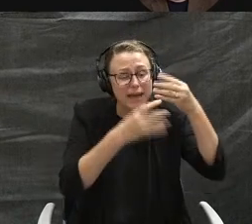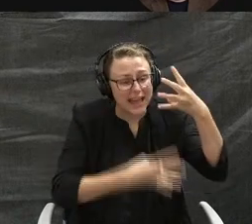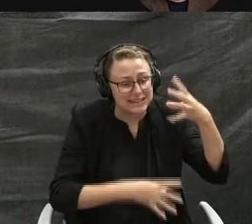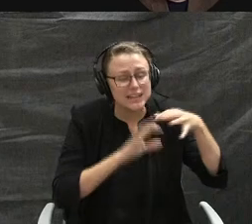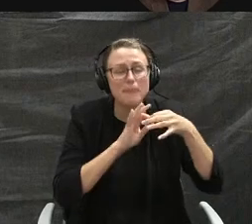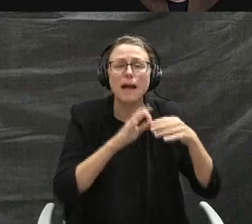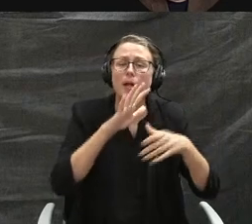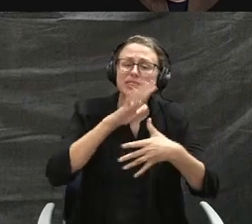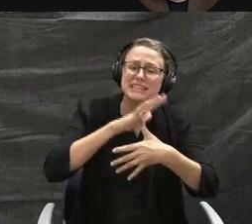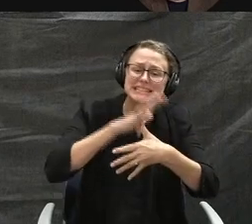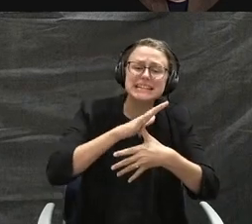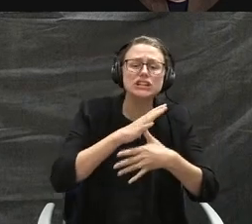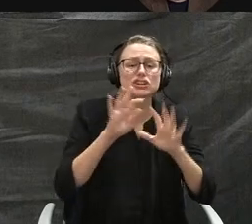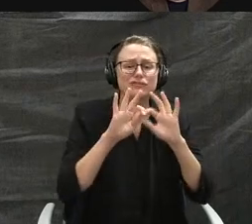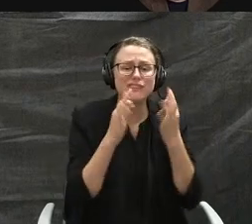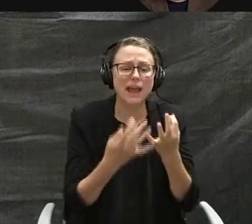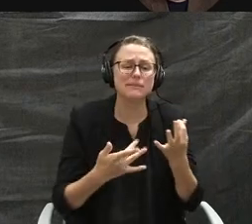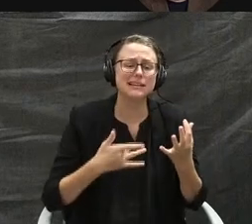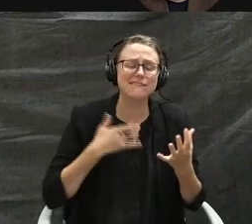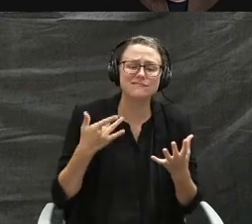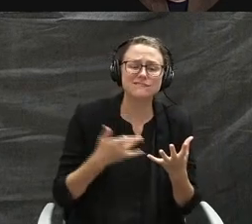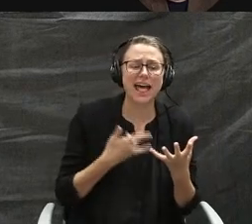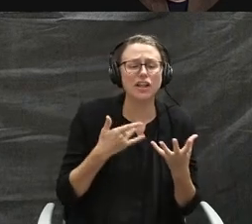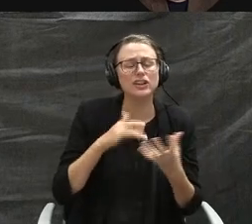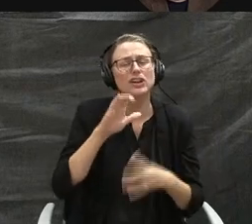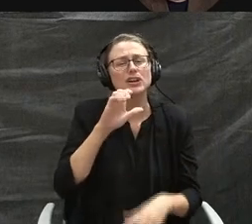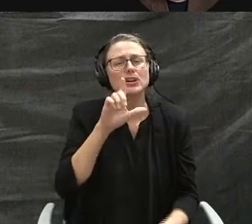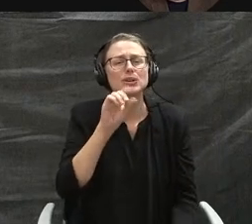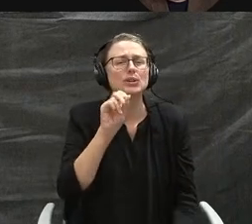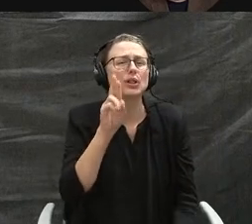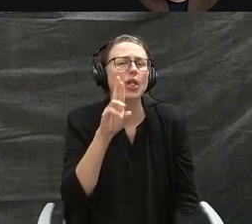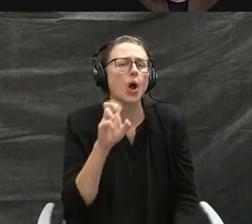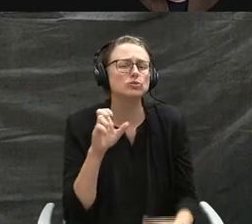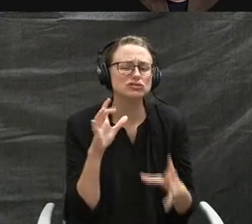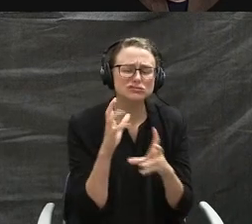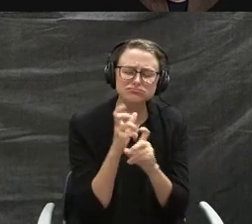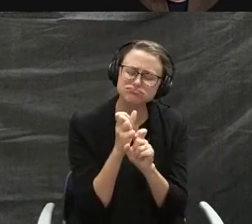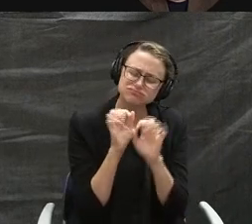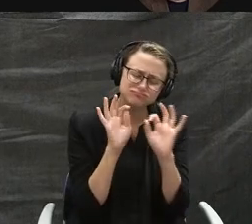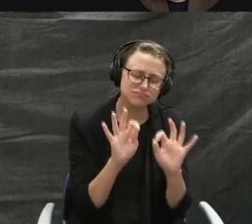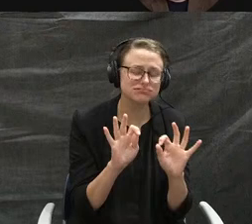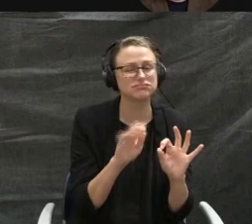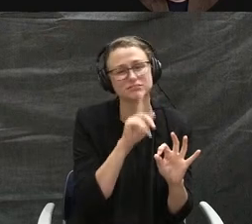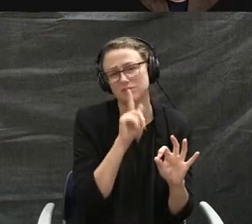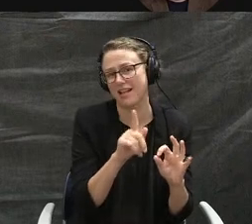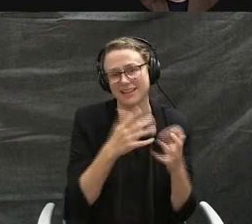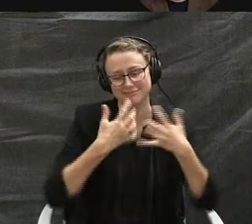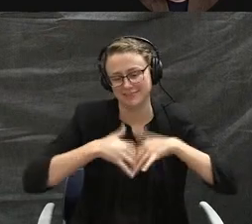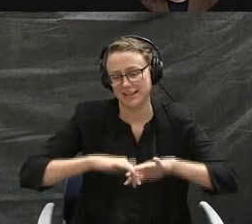closure. and I think pulling that of- was really great and I was glad we were able to do that. So although just not